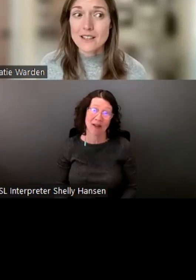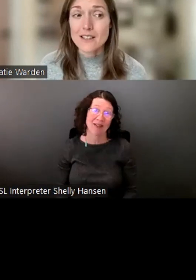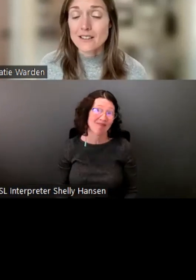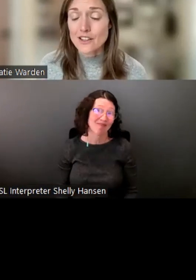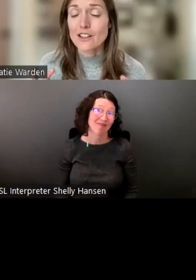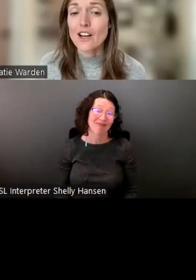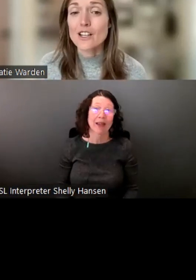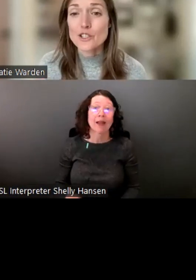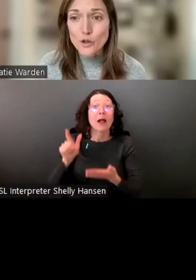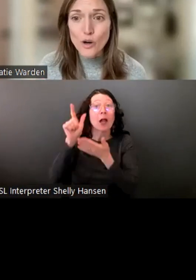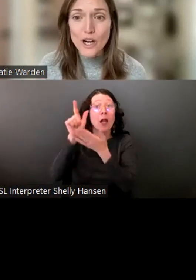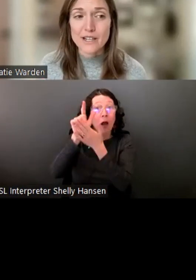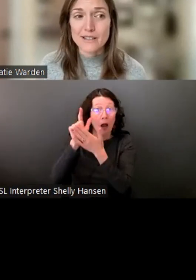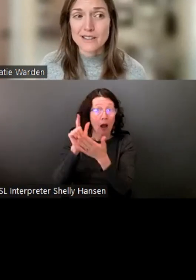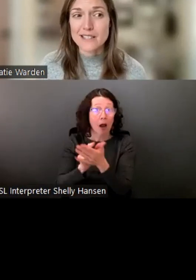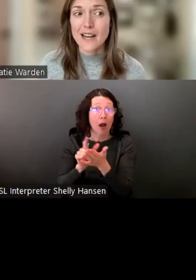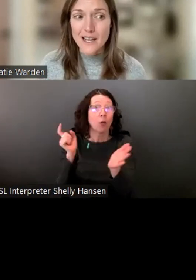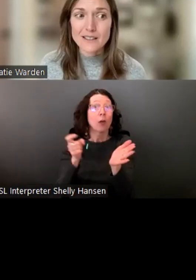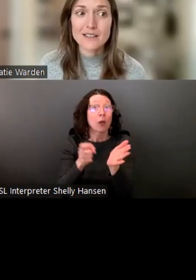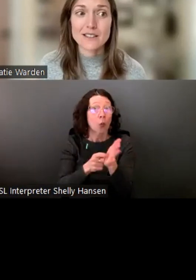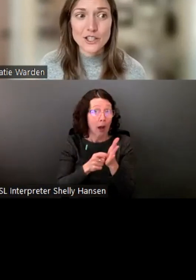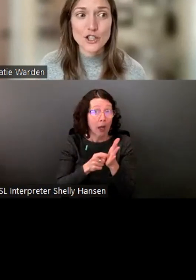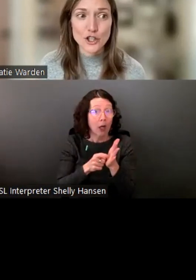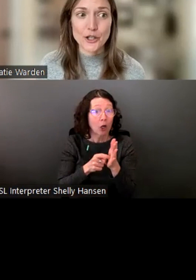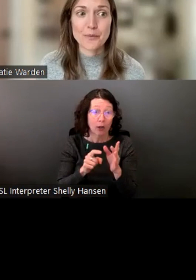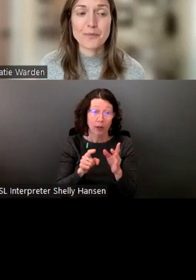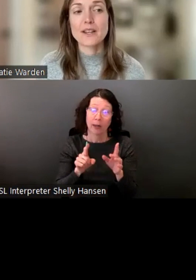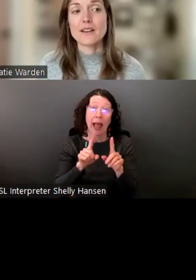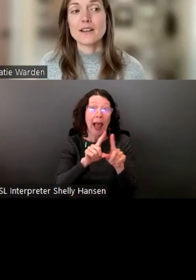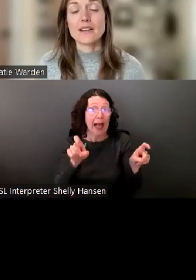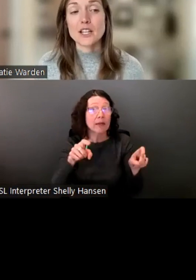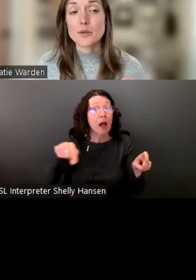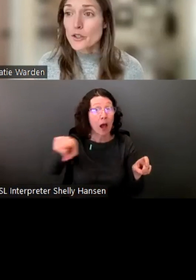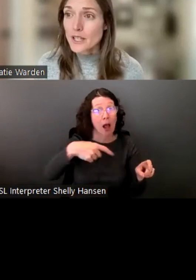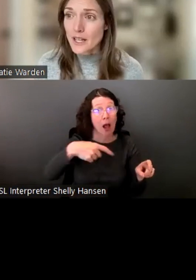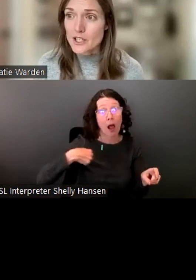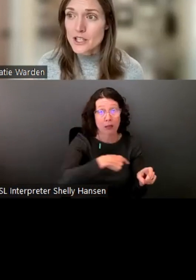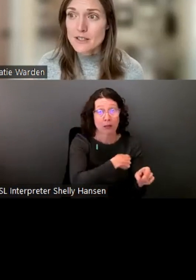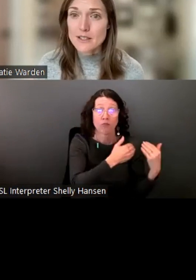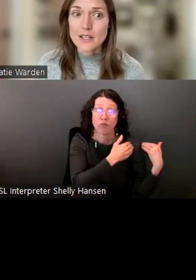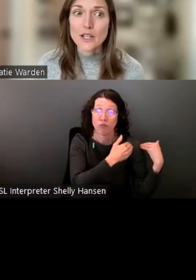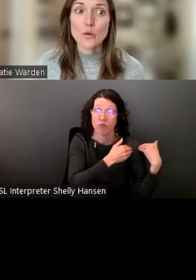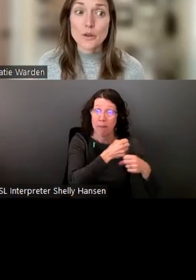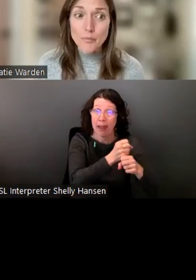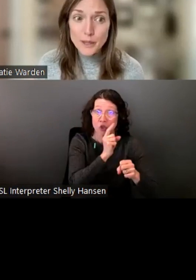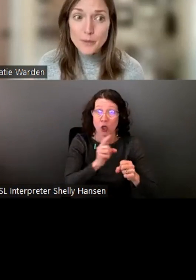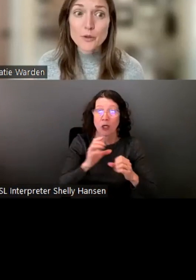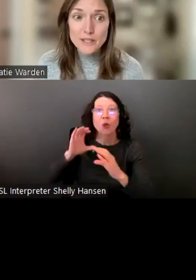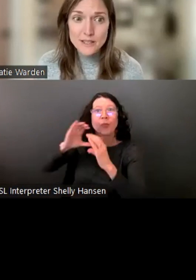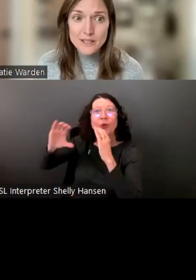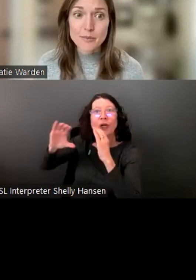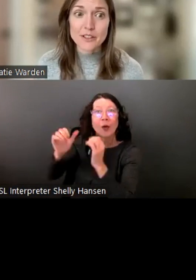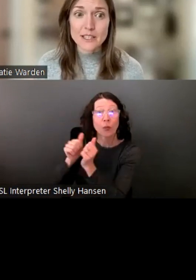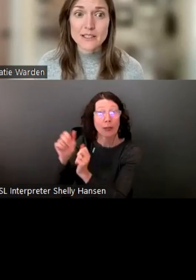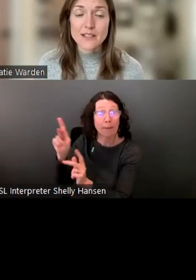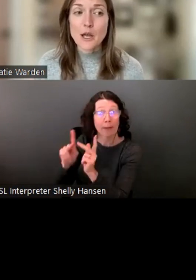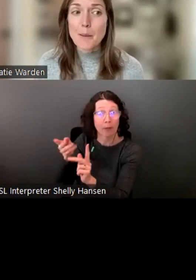The law is requiring, it's asking us to ensure that communications with people with disabilities